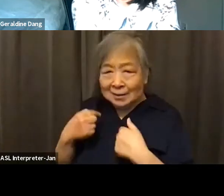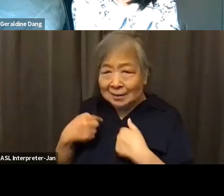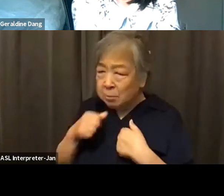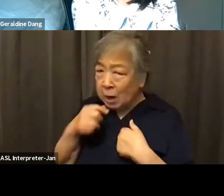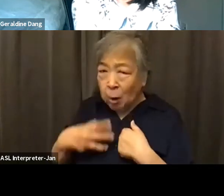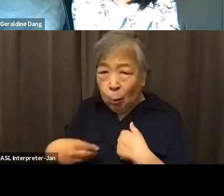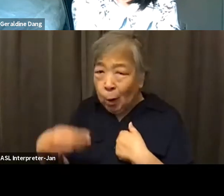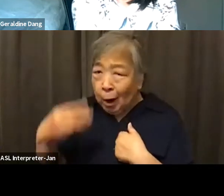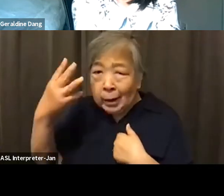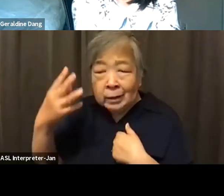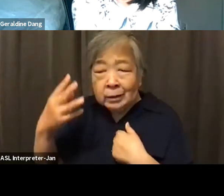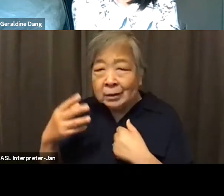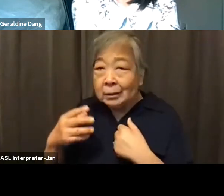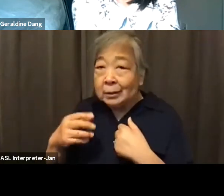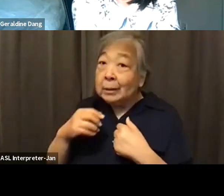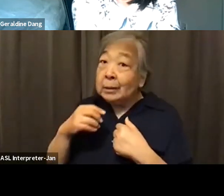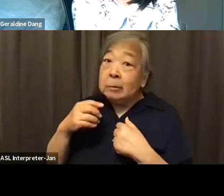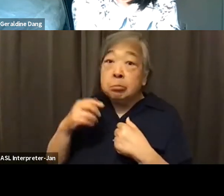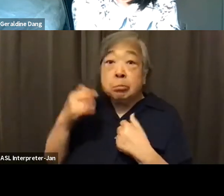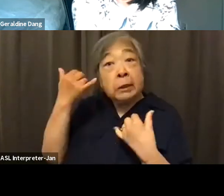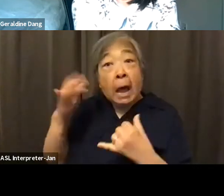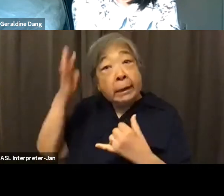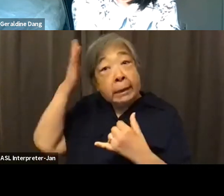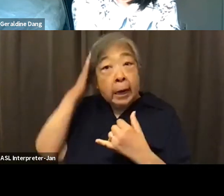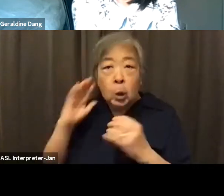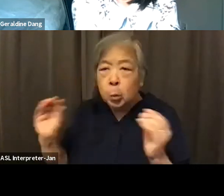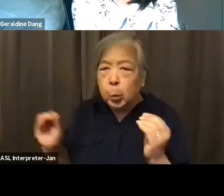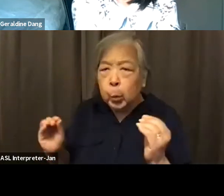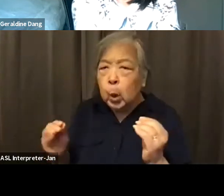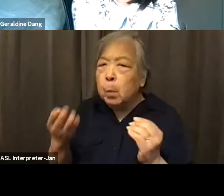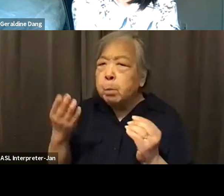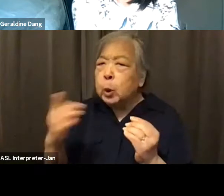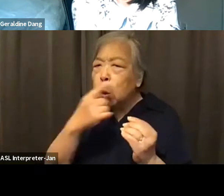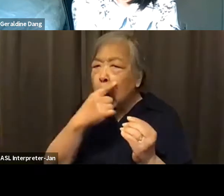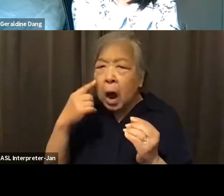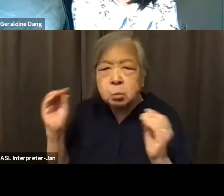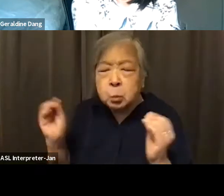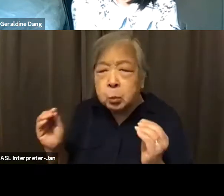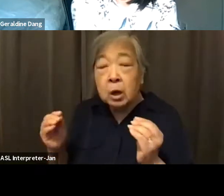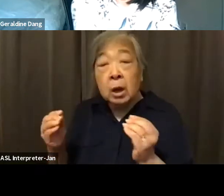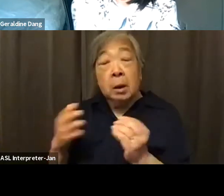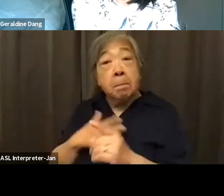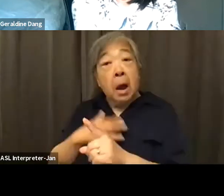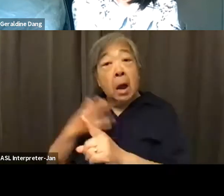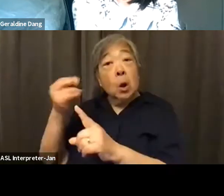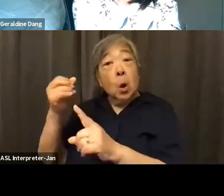blonde hair and am not blue eyed, and I was told by my host mom that her grandson was